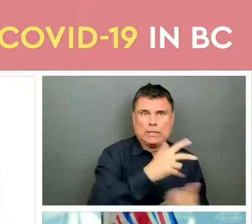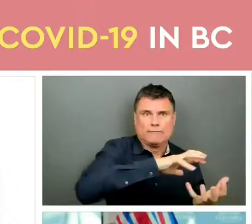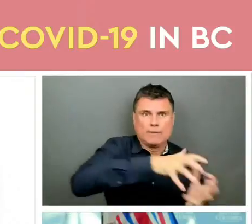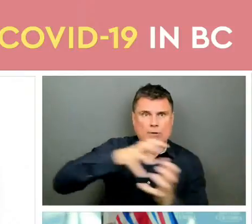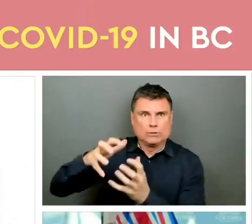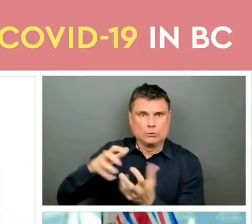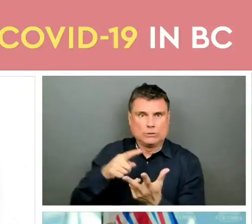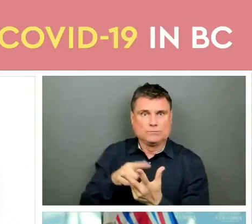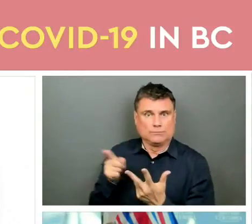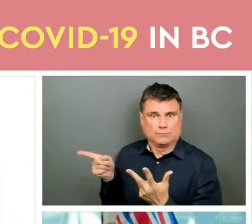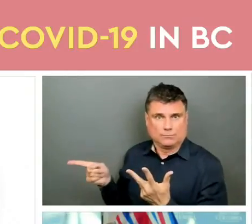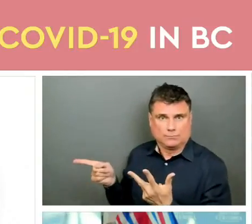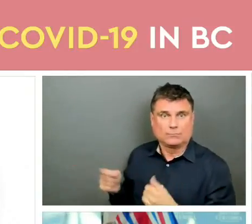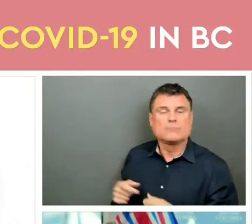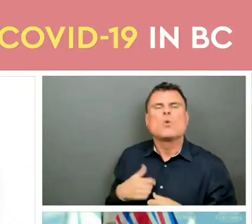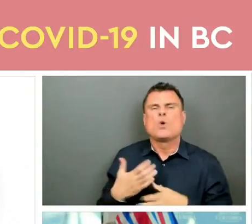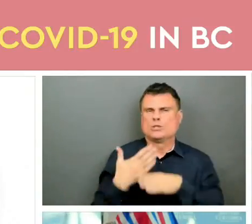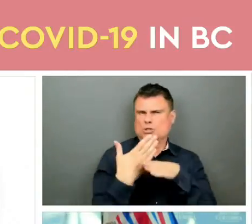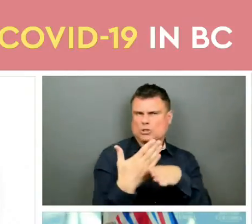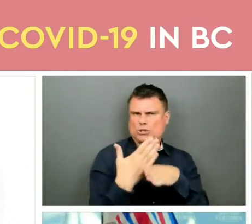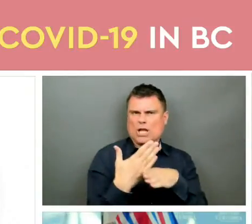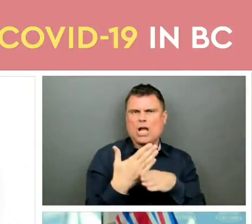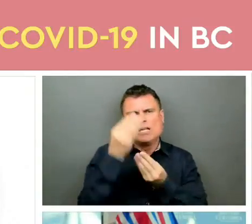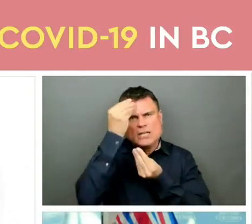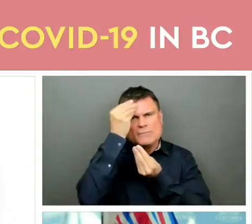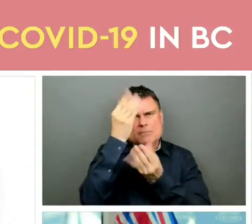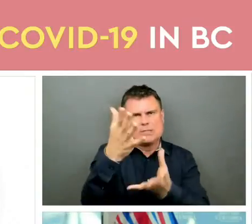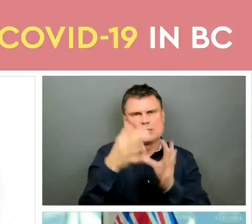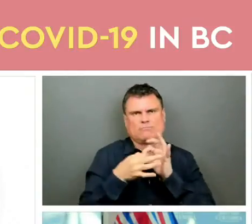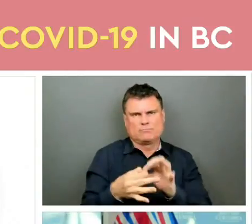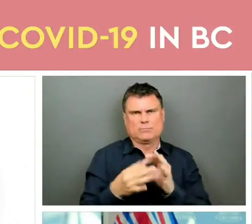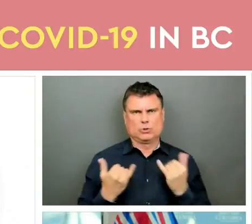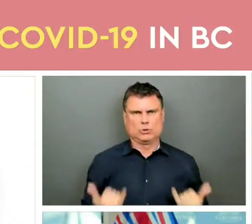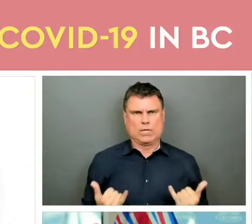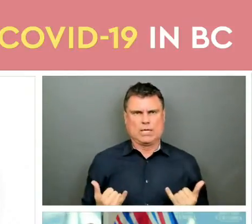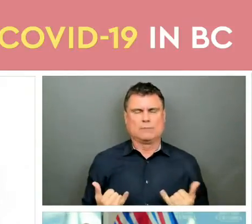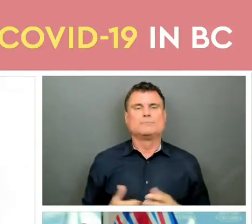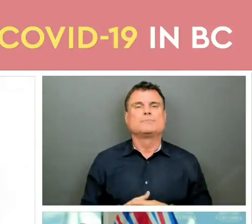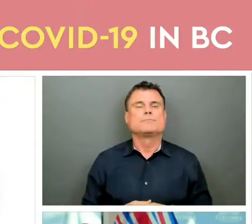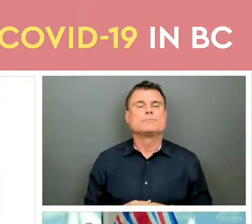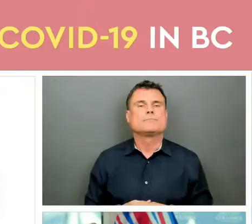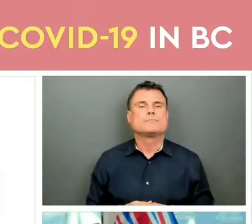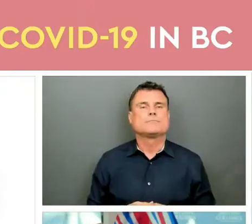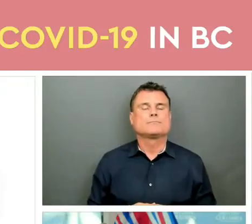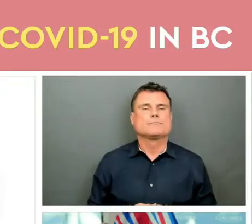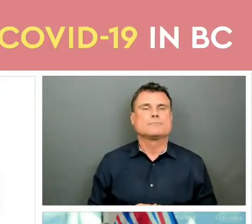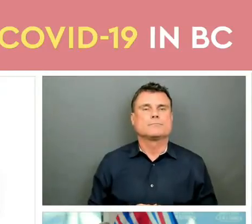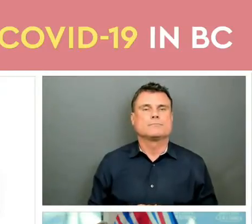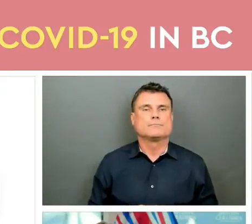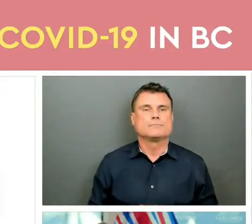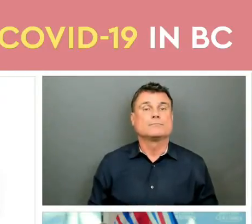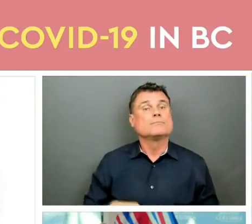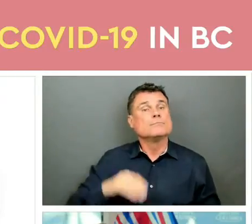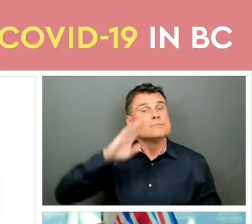I would like to share some of the additional data with you here today. As you know, variance of